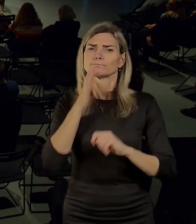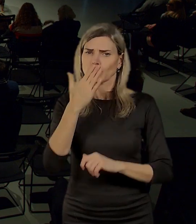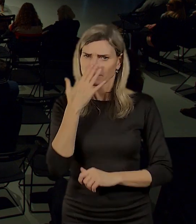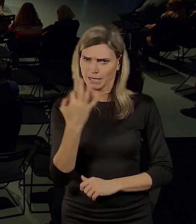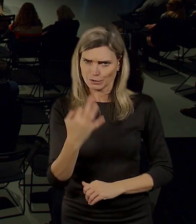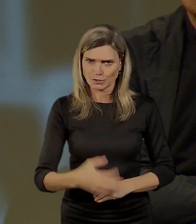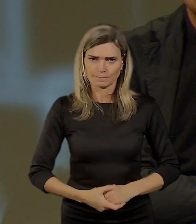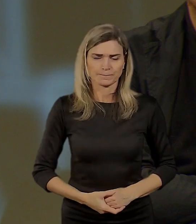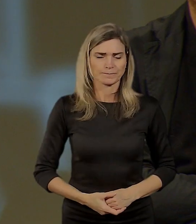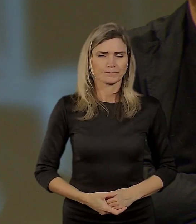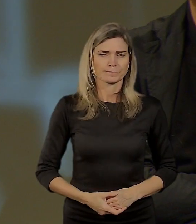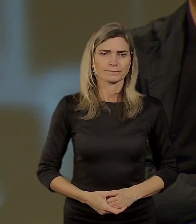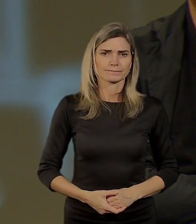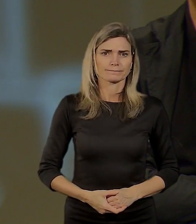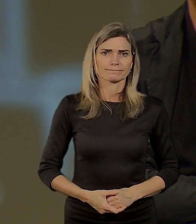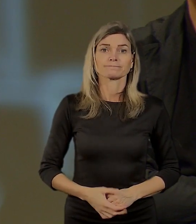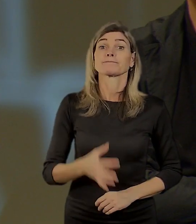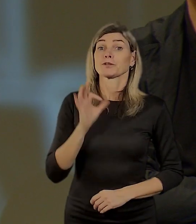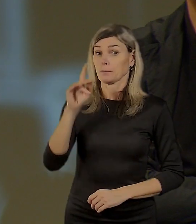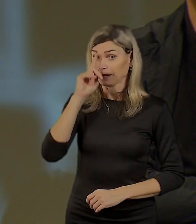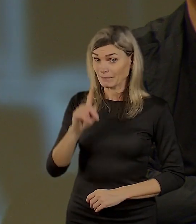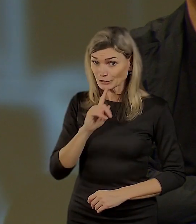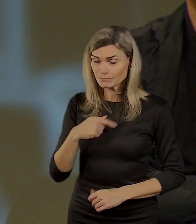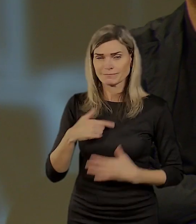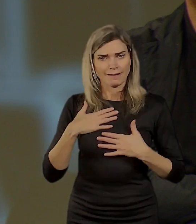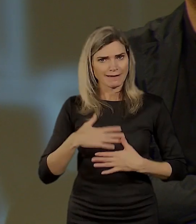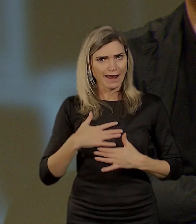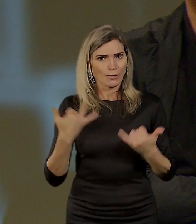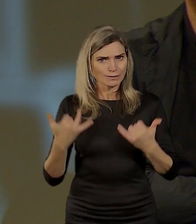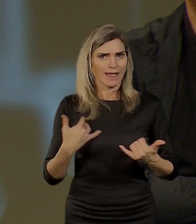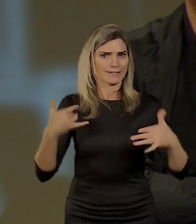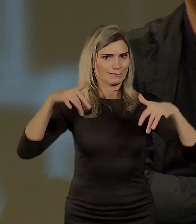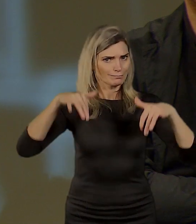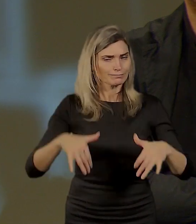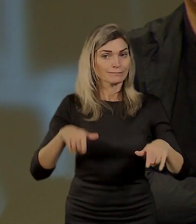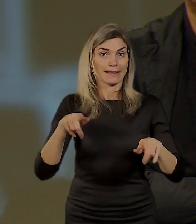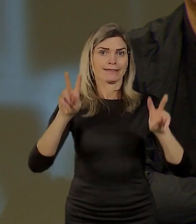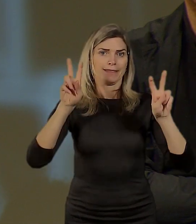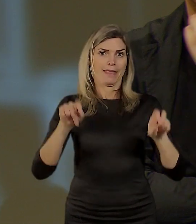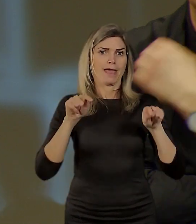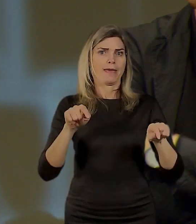And I am actually satisfied with the fact that I have been involved in this project the entire time.